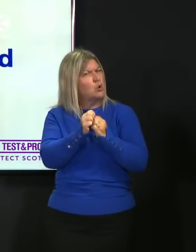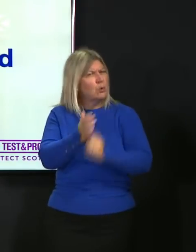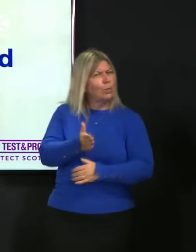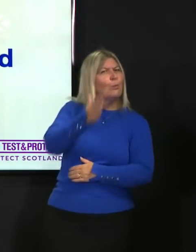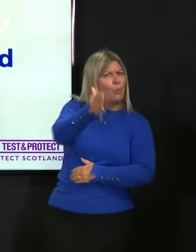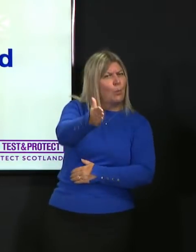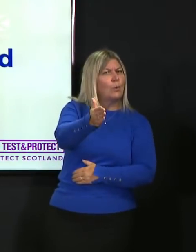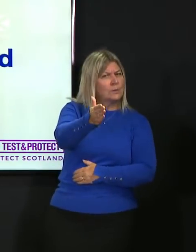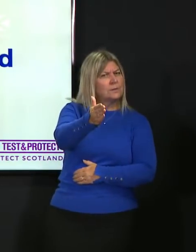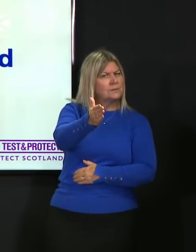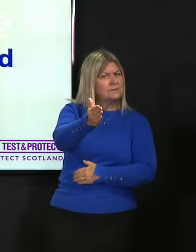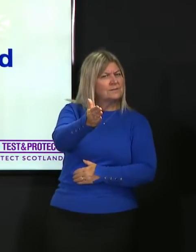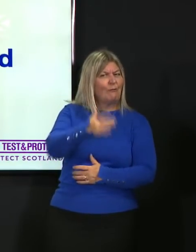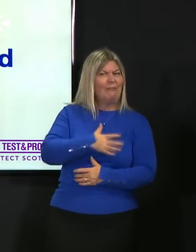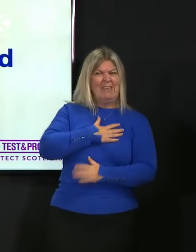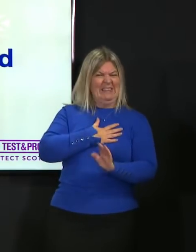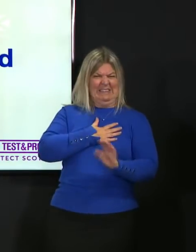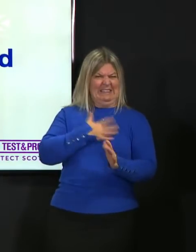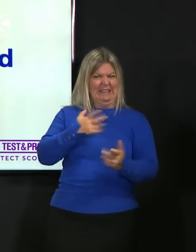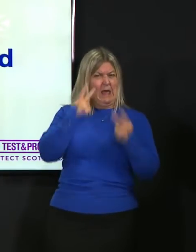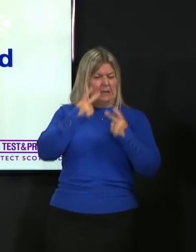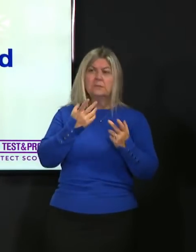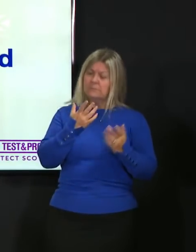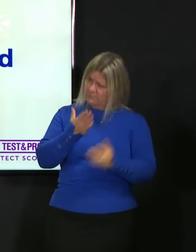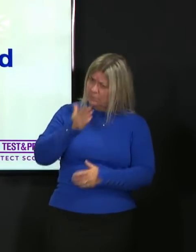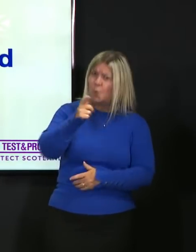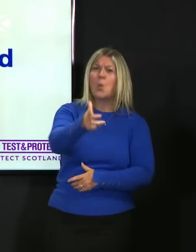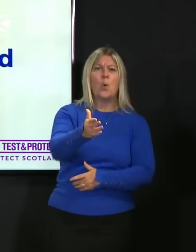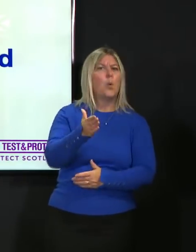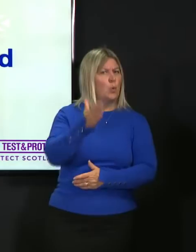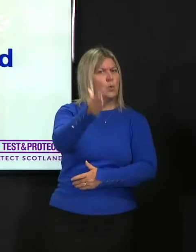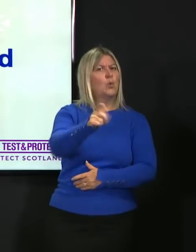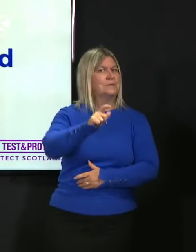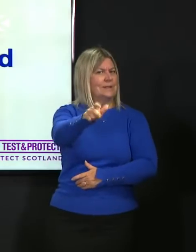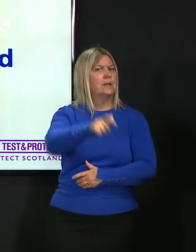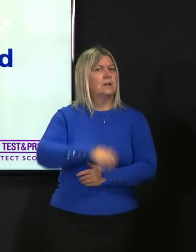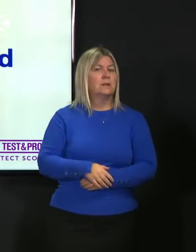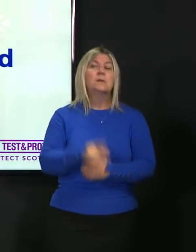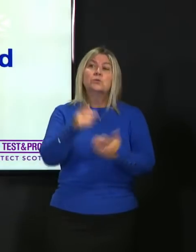eye problems the first contact could be with the Optometry practice, and the majority of